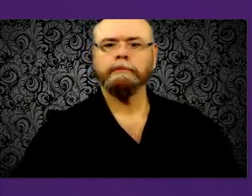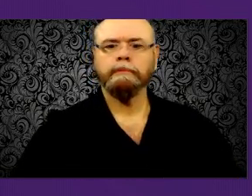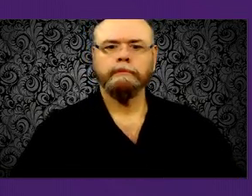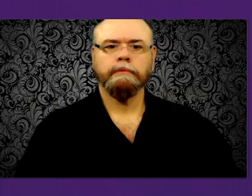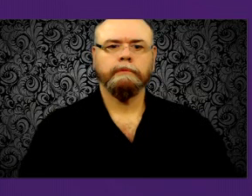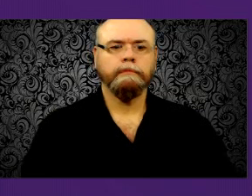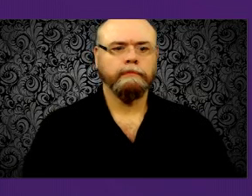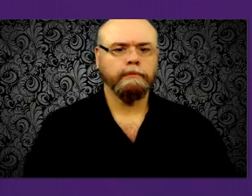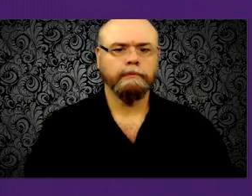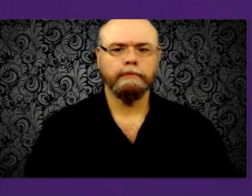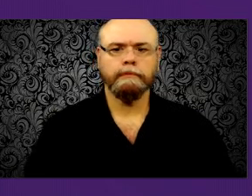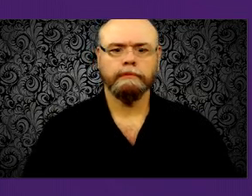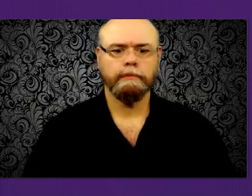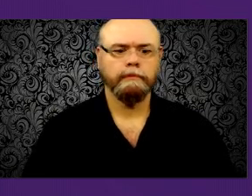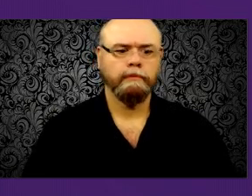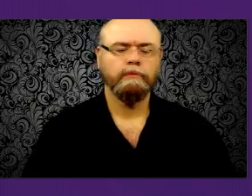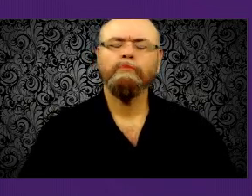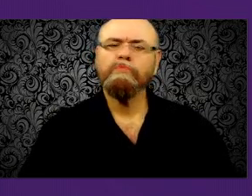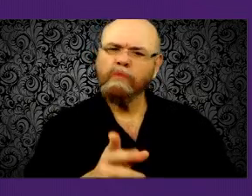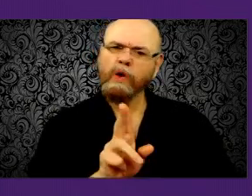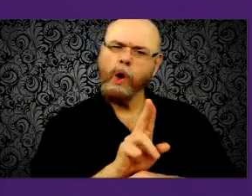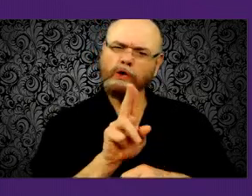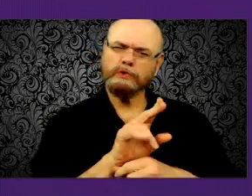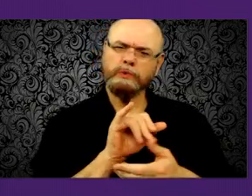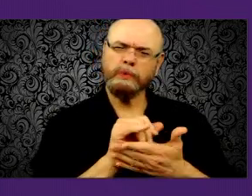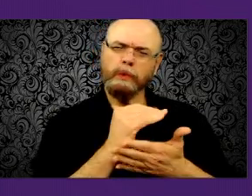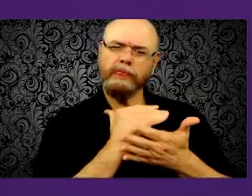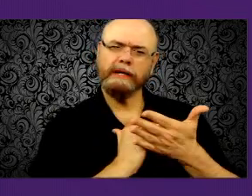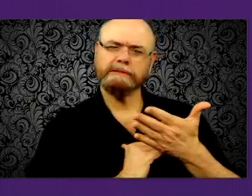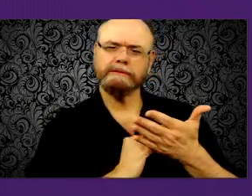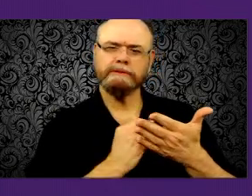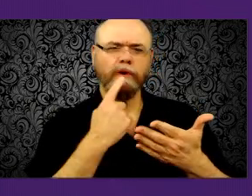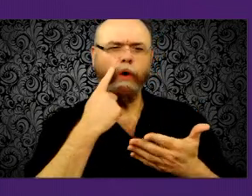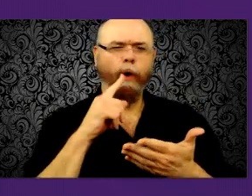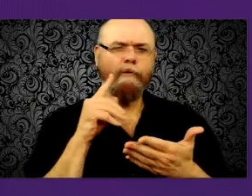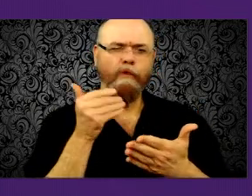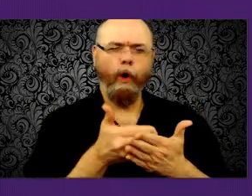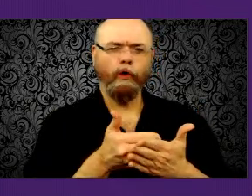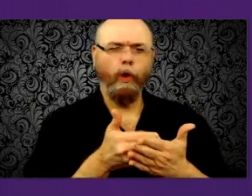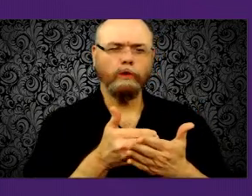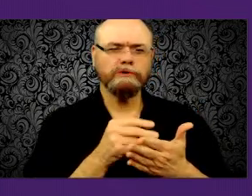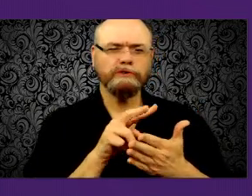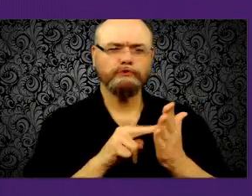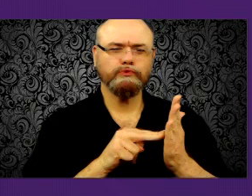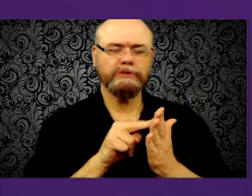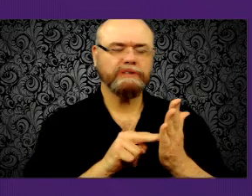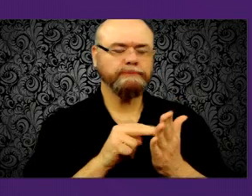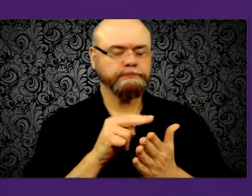We use this routine for close reading because it helps learners reduce their